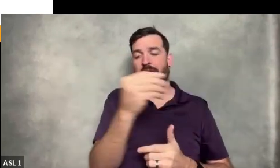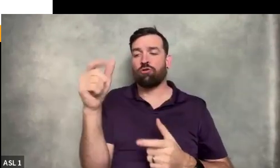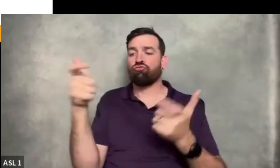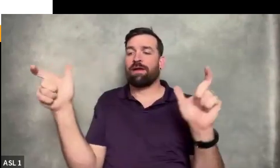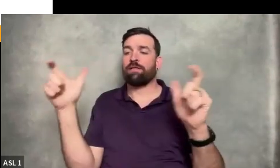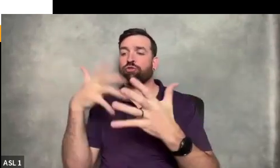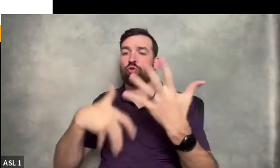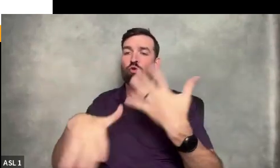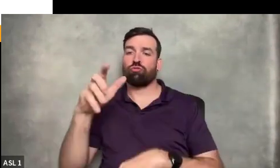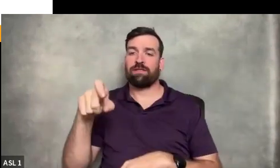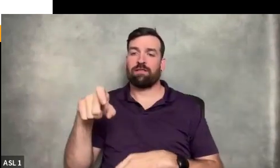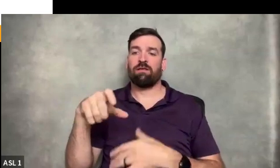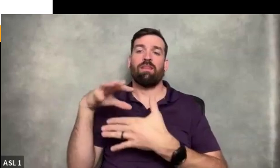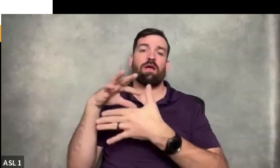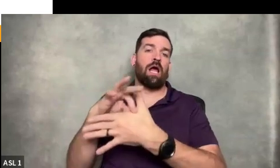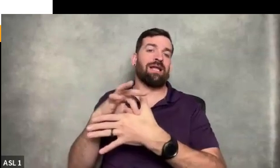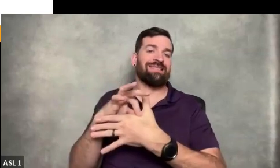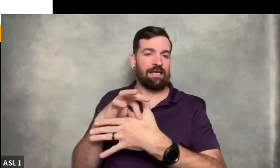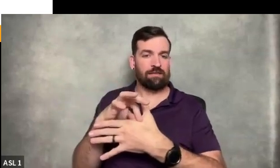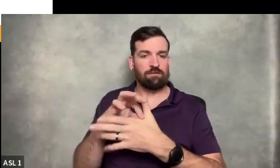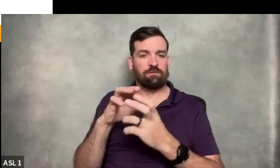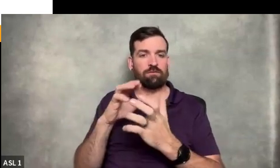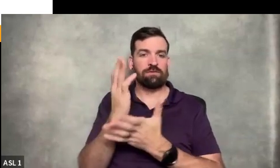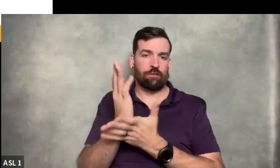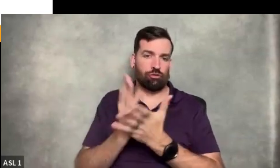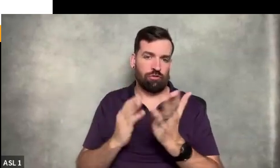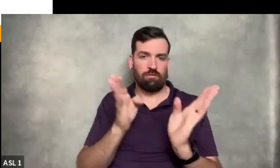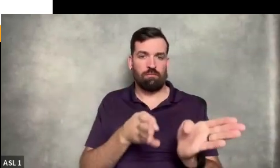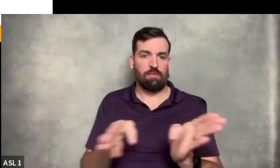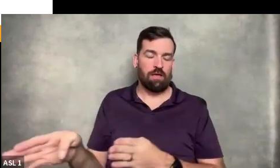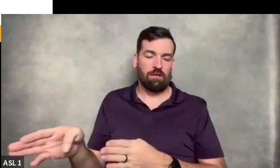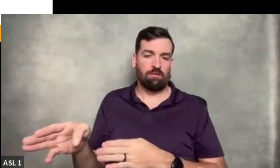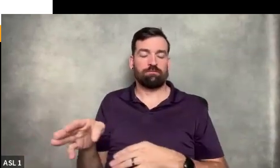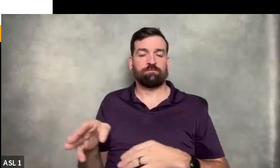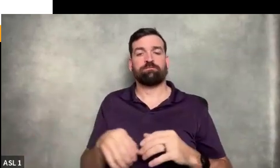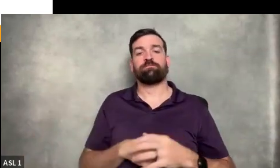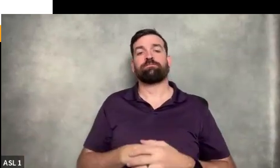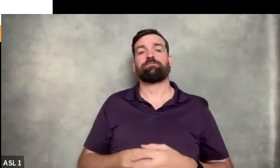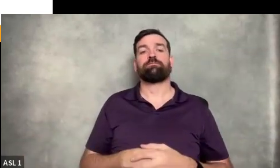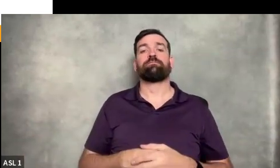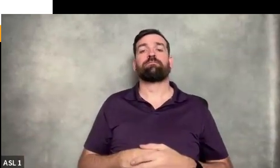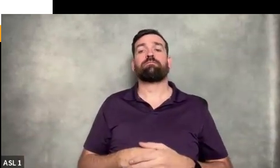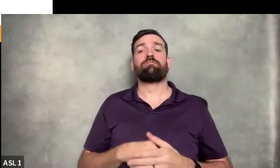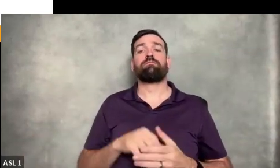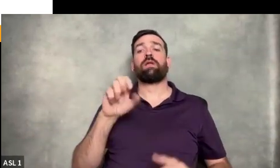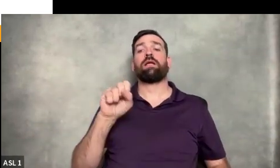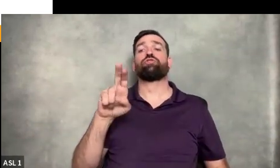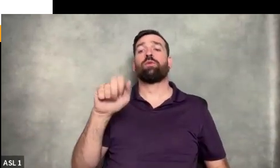context section of the plan. In this key topic area section, SUAs will further describe their